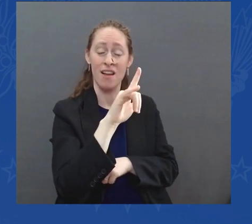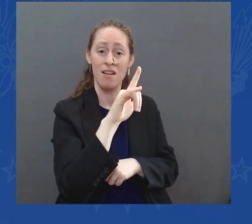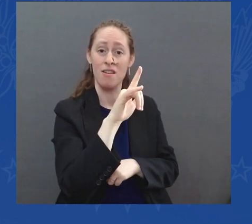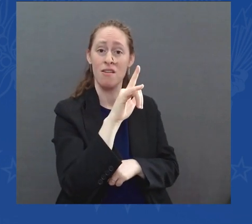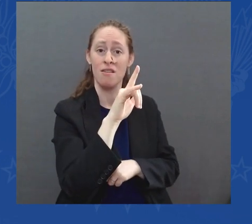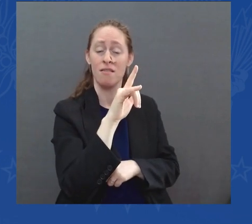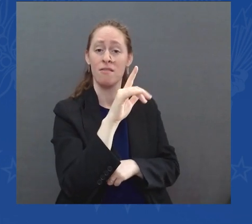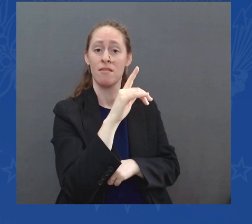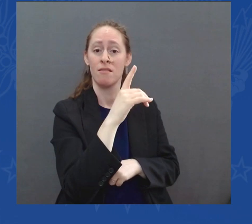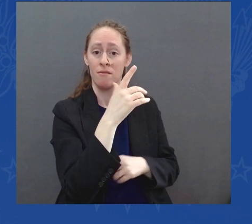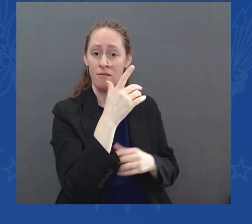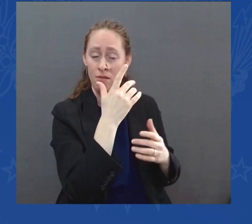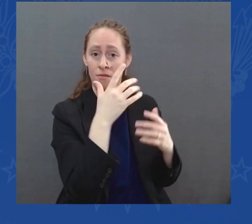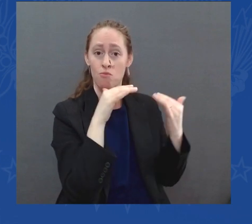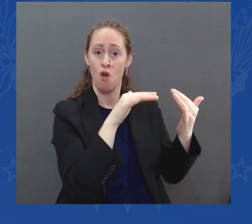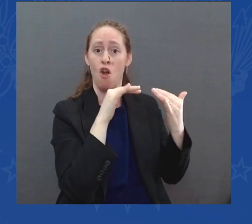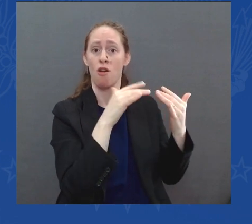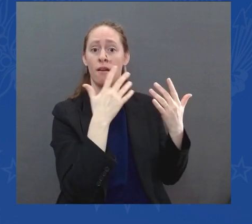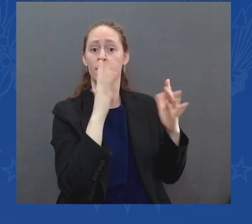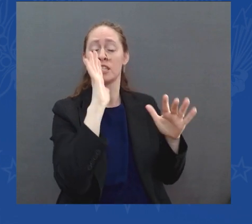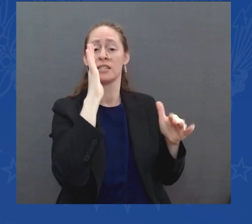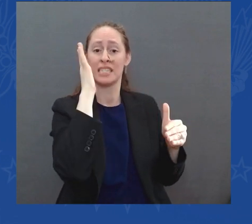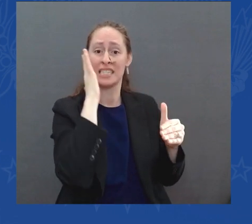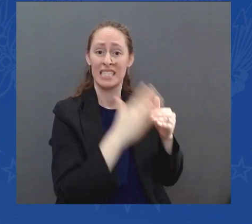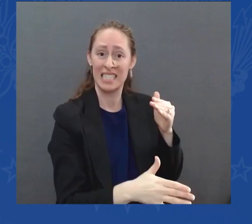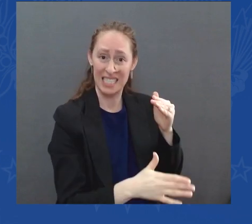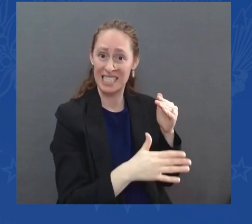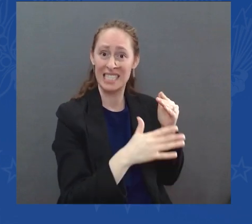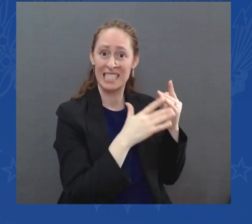were tortured and murdered by vigilantes.